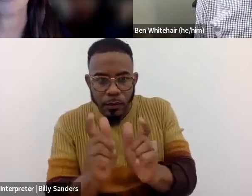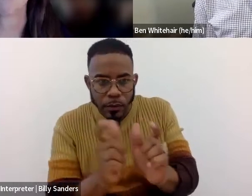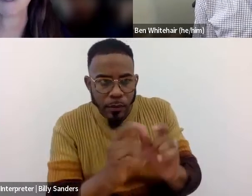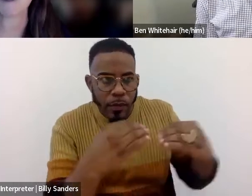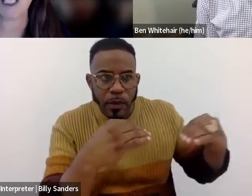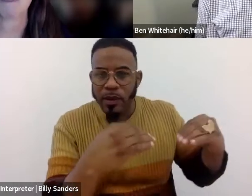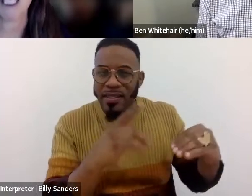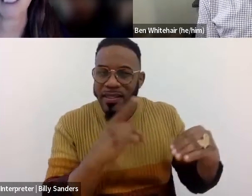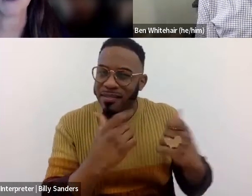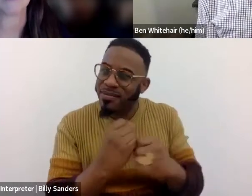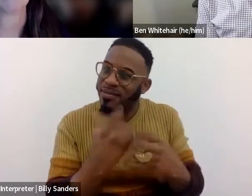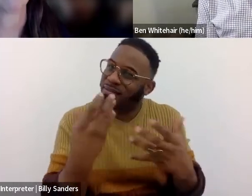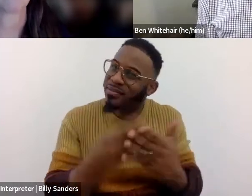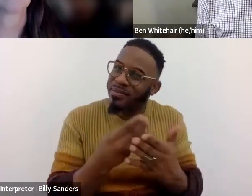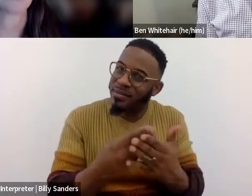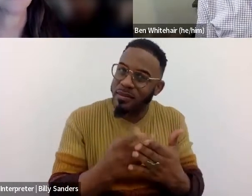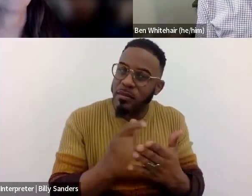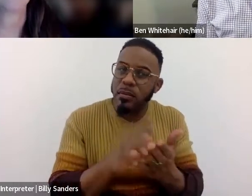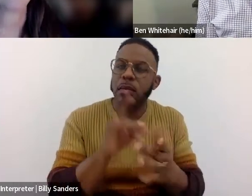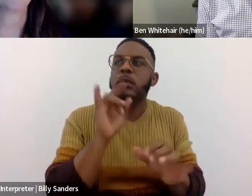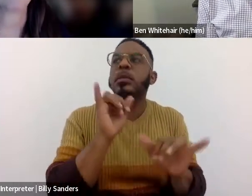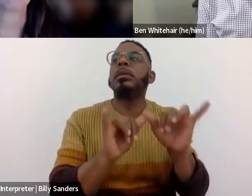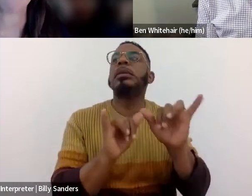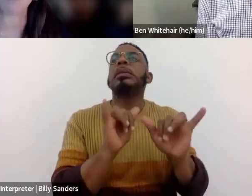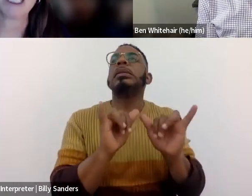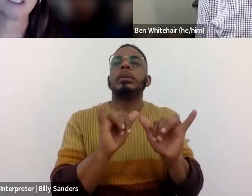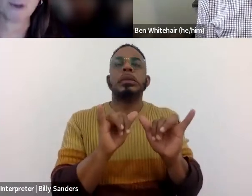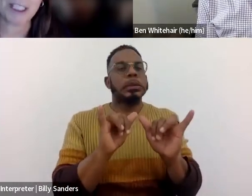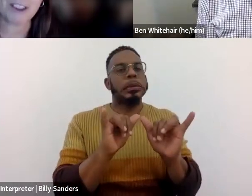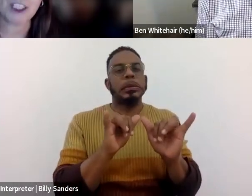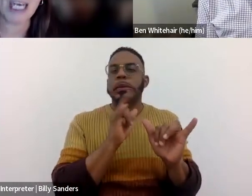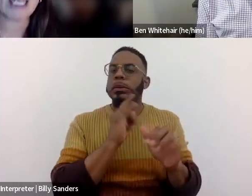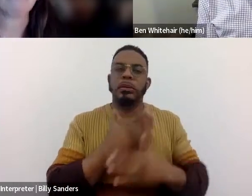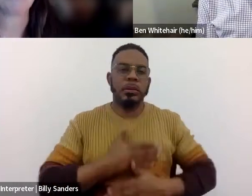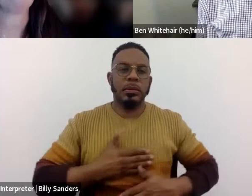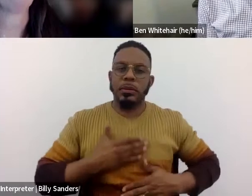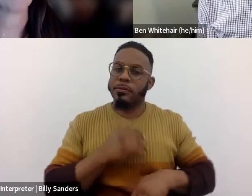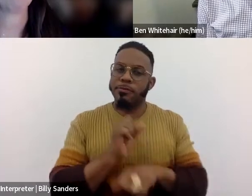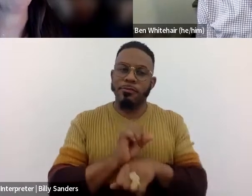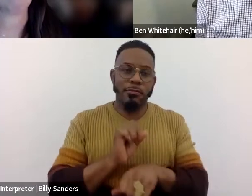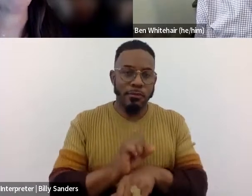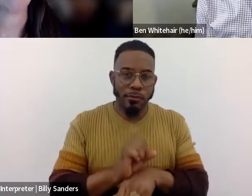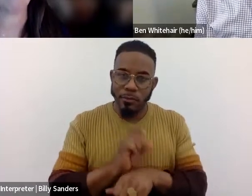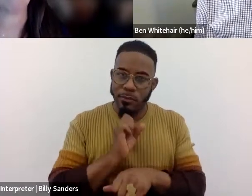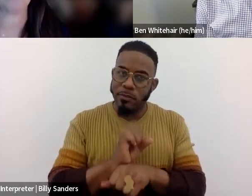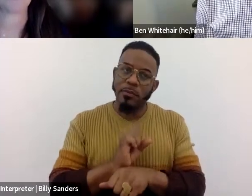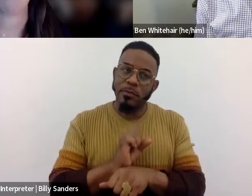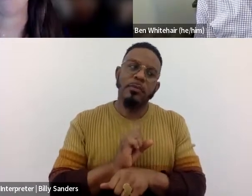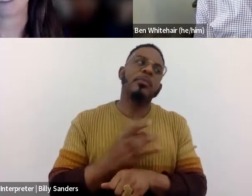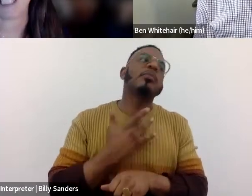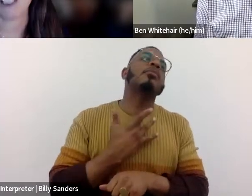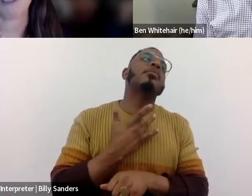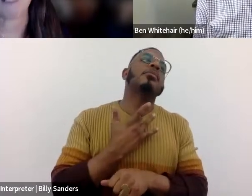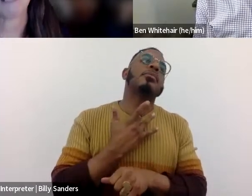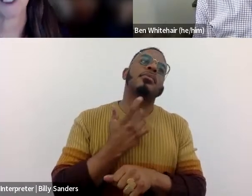not making a lot of money, and they learned, you know, they didn't really enjoy the job, they really were having a hard time making ends meet